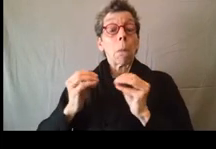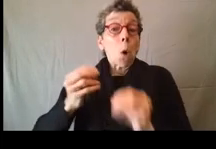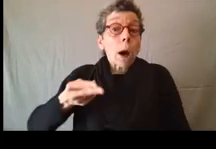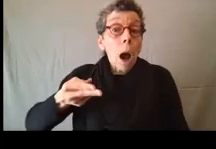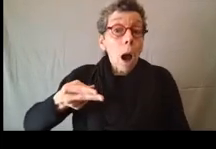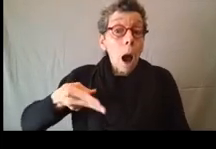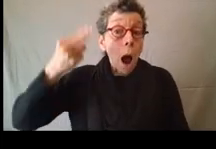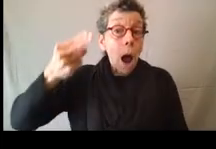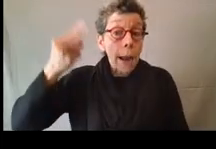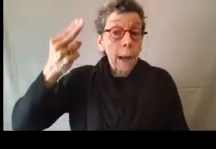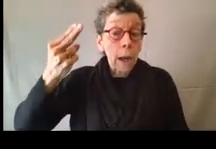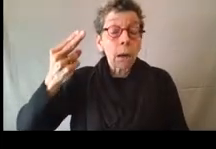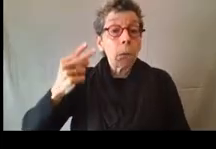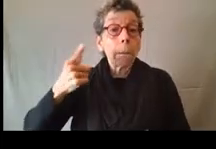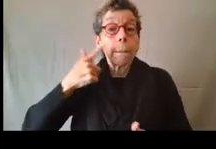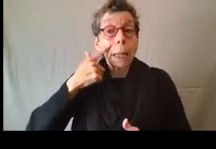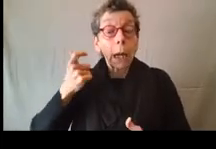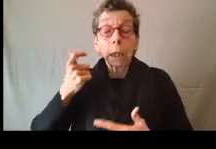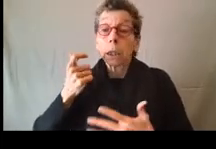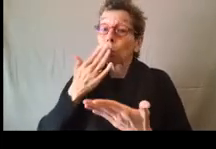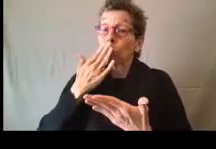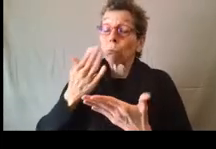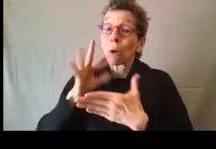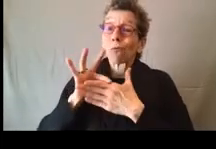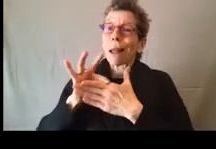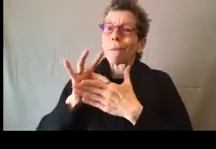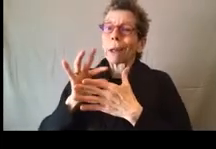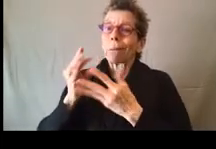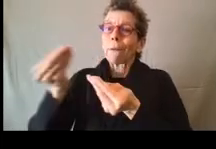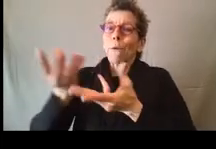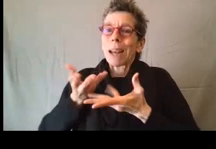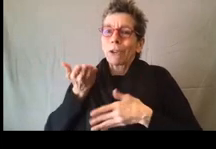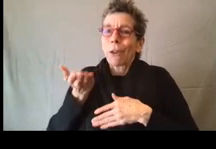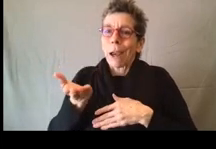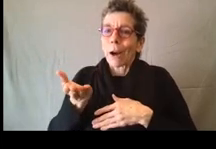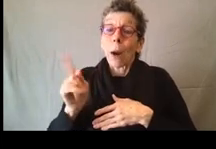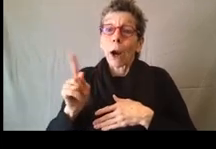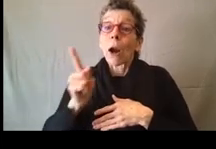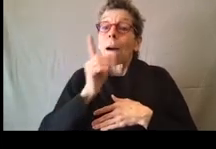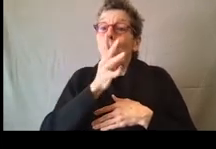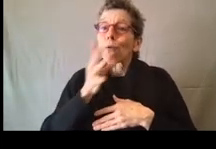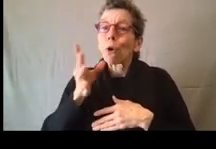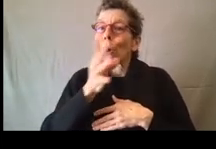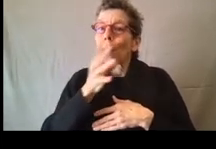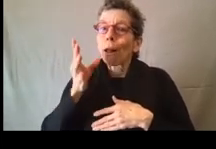relevant information available when looking at rural financial institutions, as compared